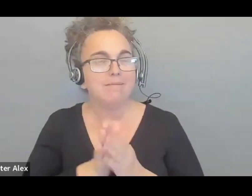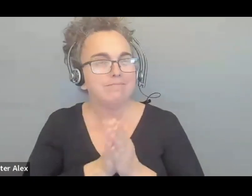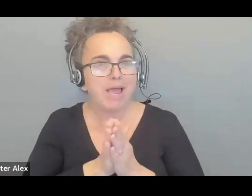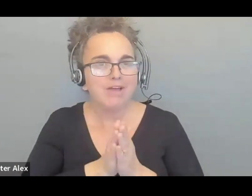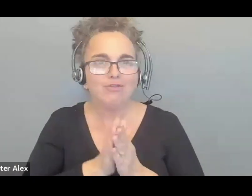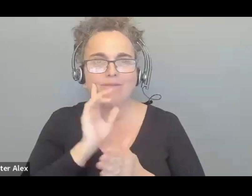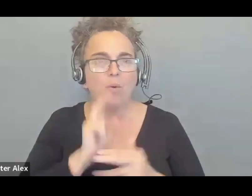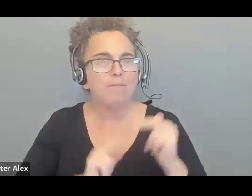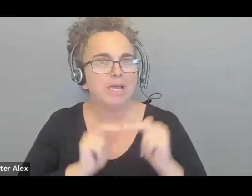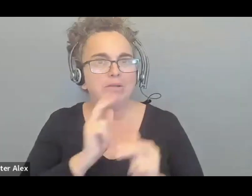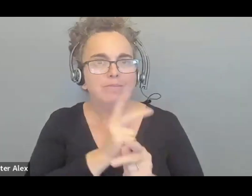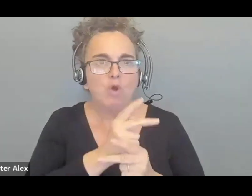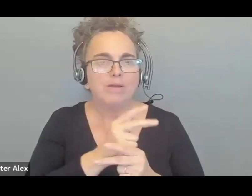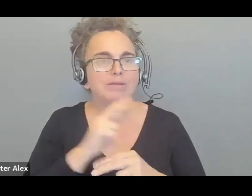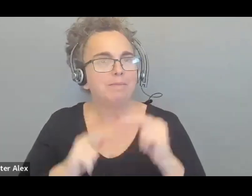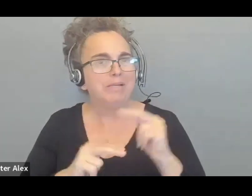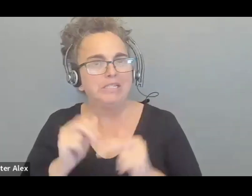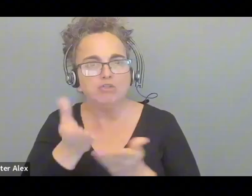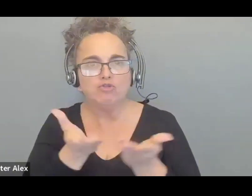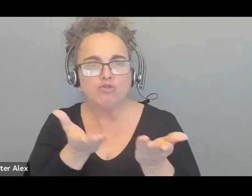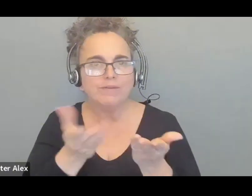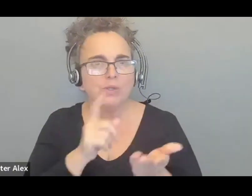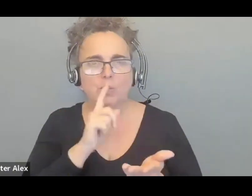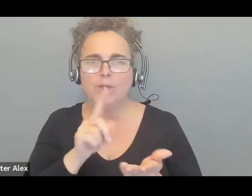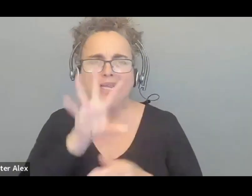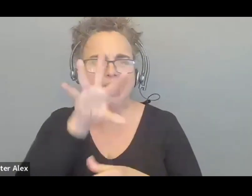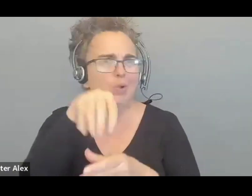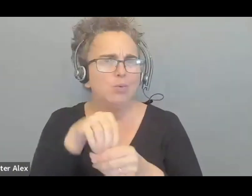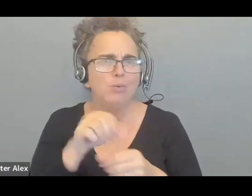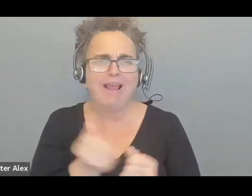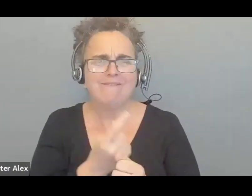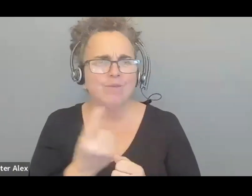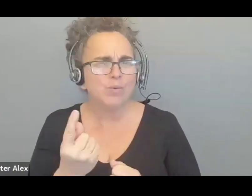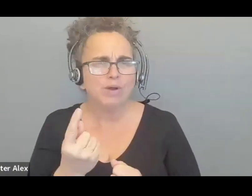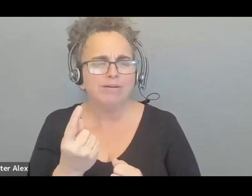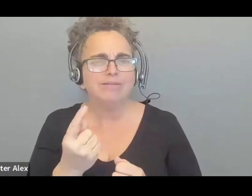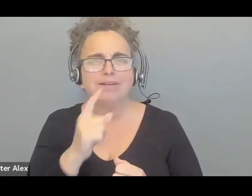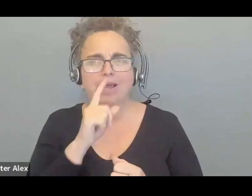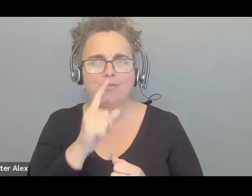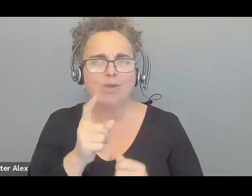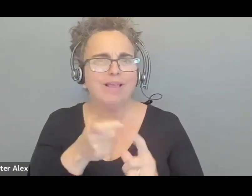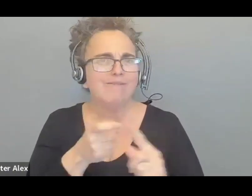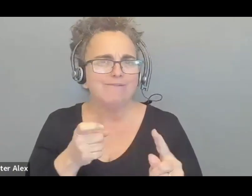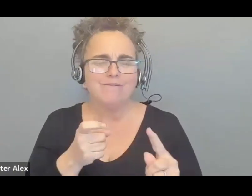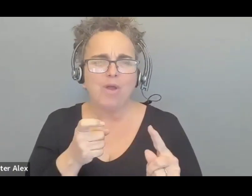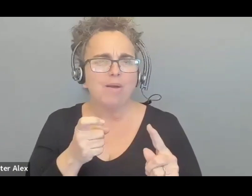and building services that we can really include everyone. And really coming at it from a PM perspective,